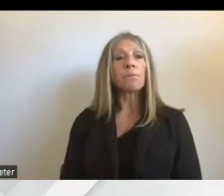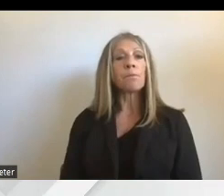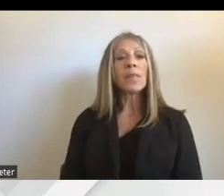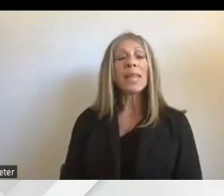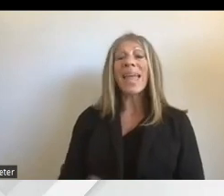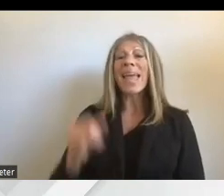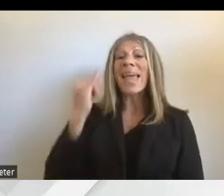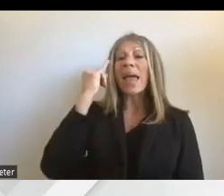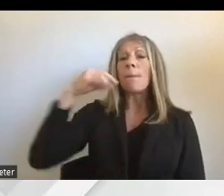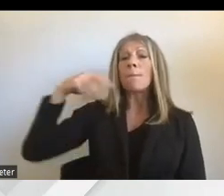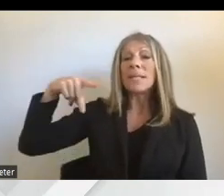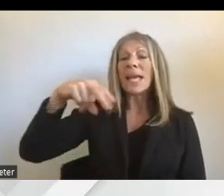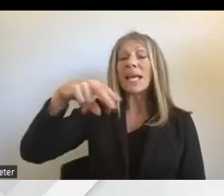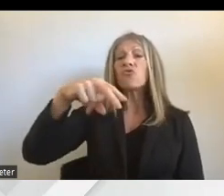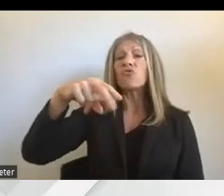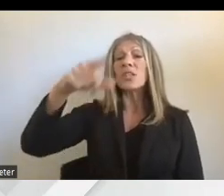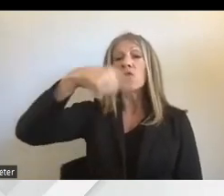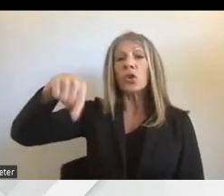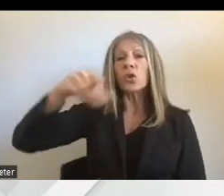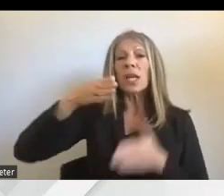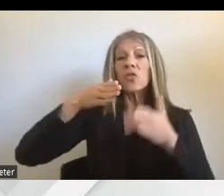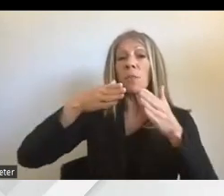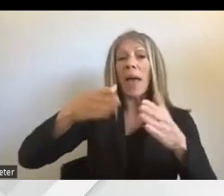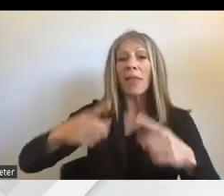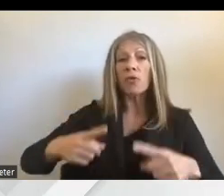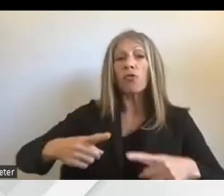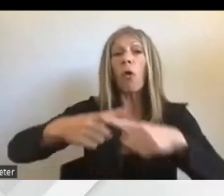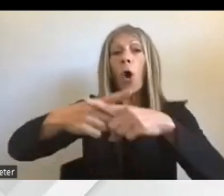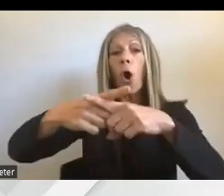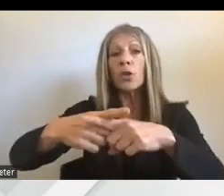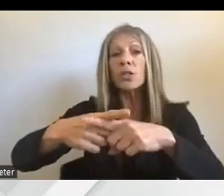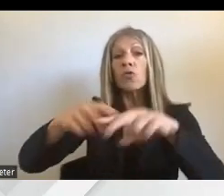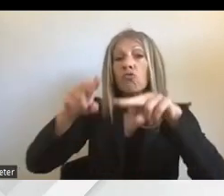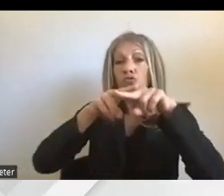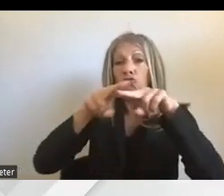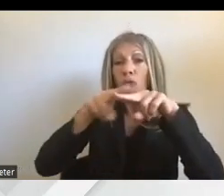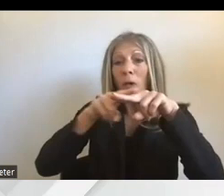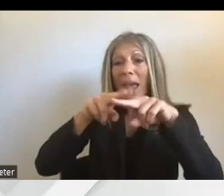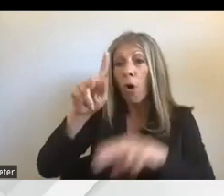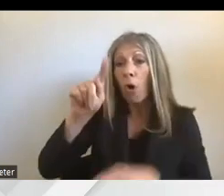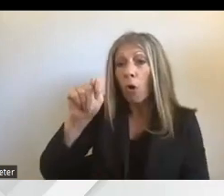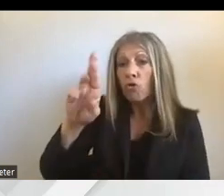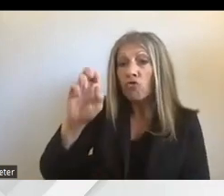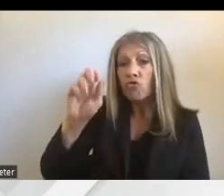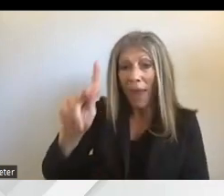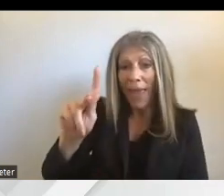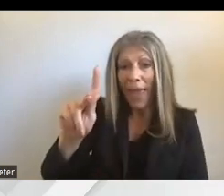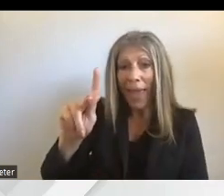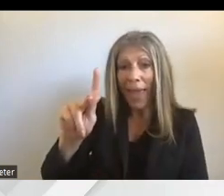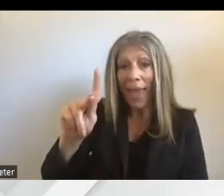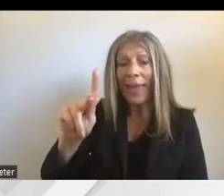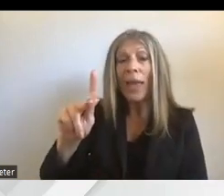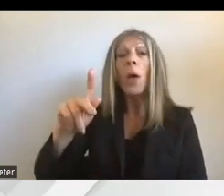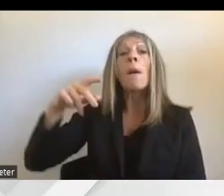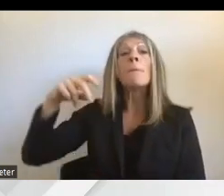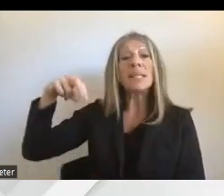Where a pedestrian circulation path crosses at-grade rail tracks, a pedestrian access